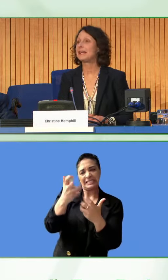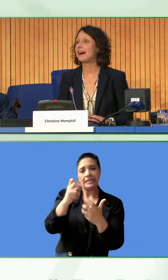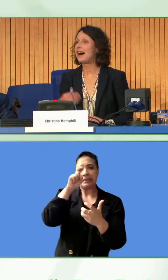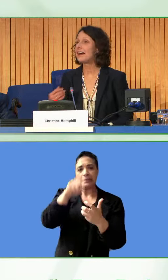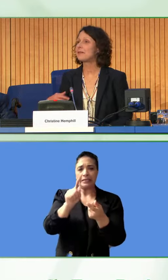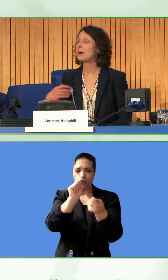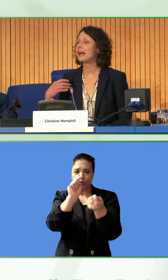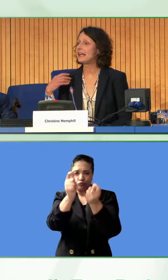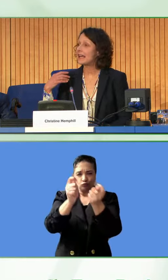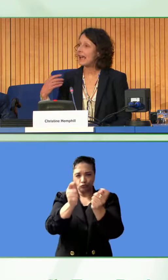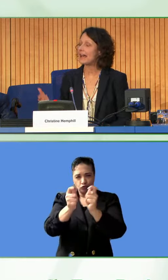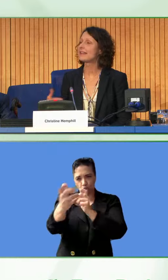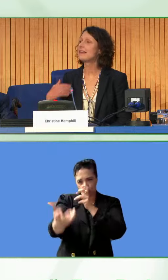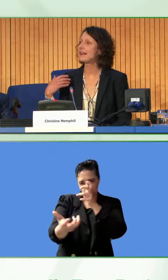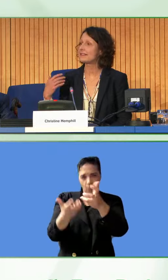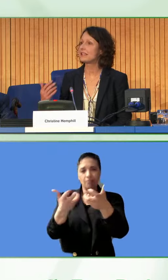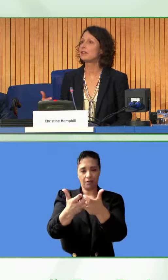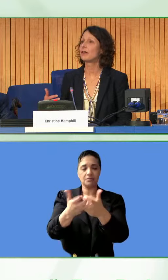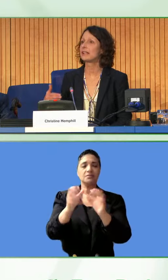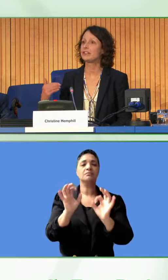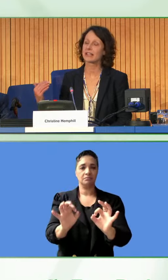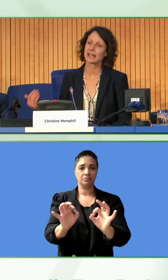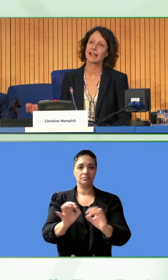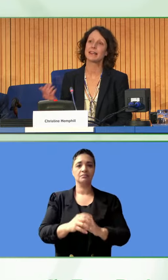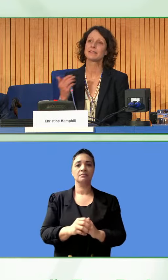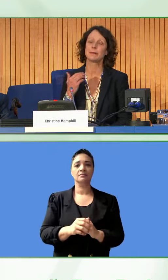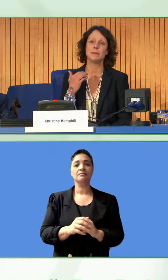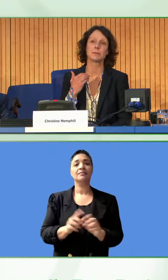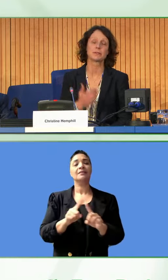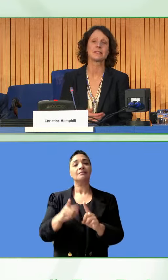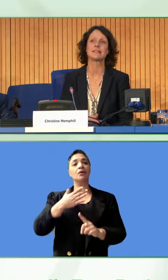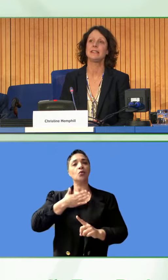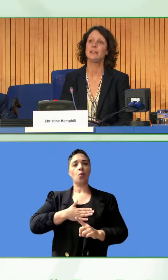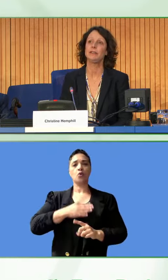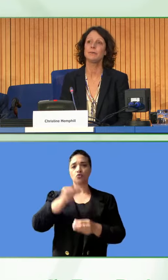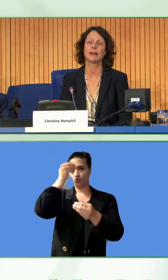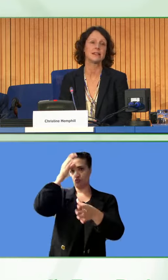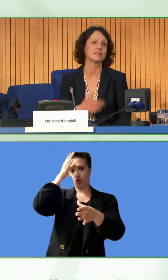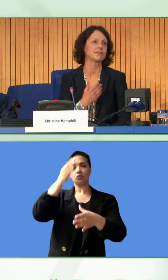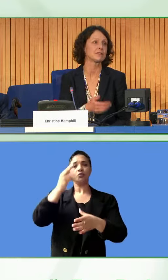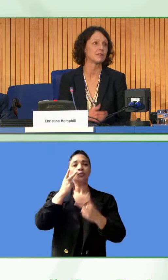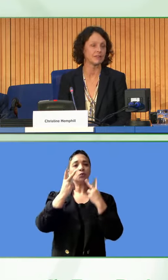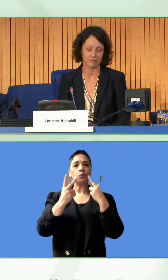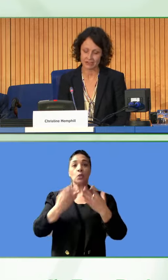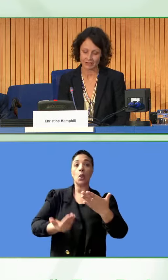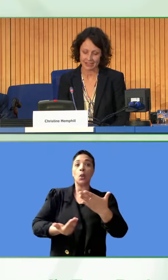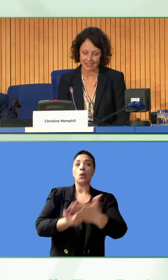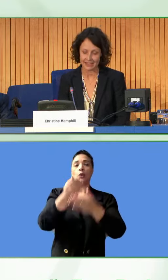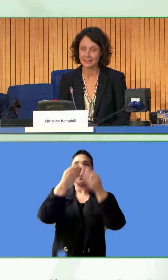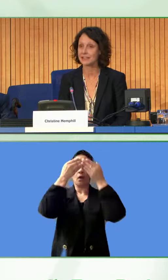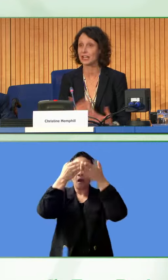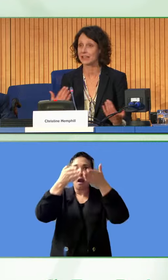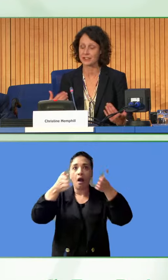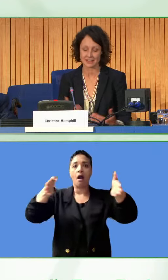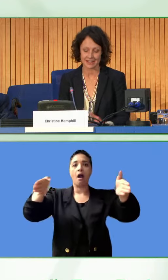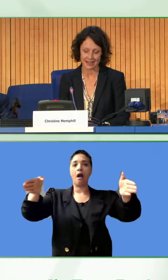But capitalising new knowledge of allowing people to solve frustrating challenges that